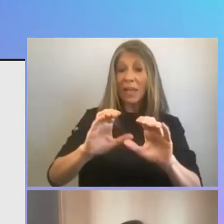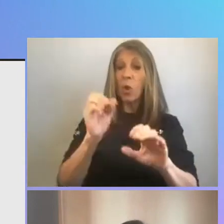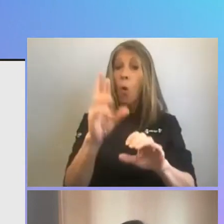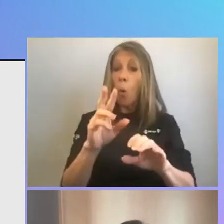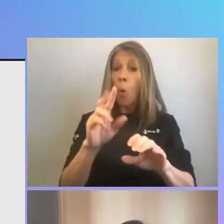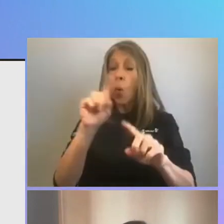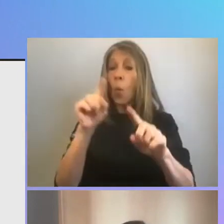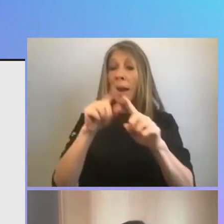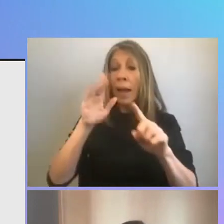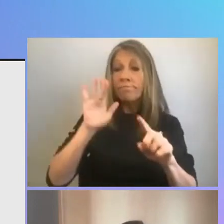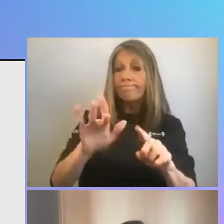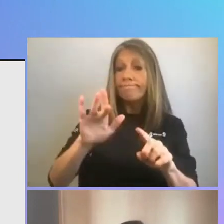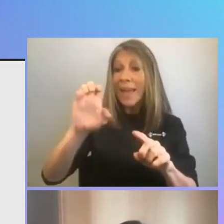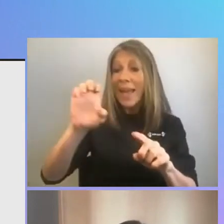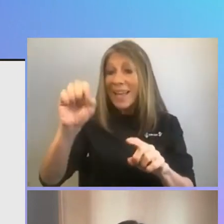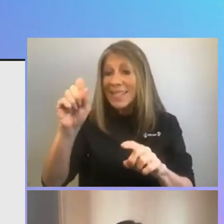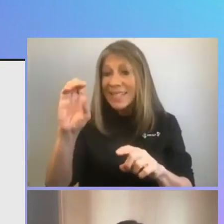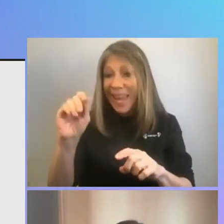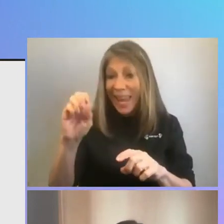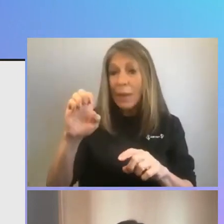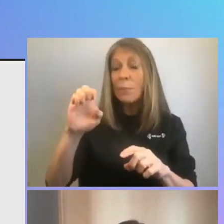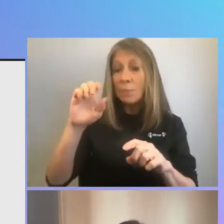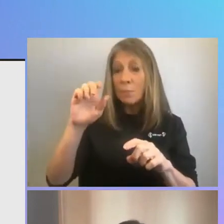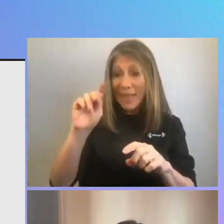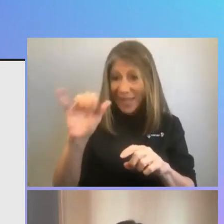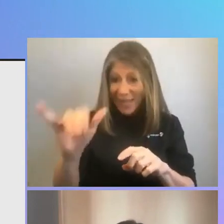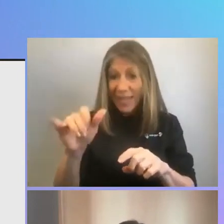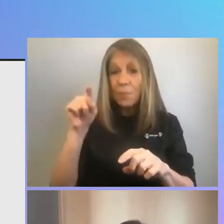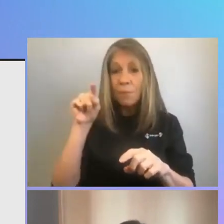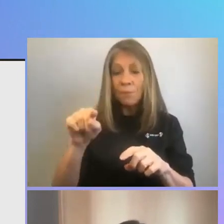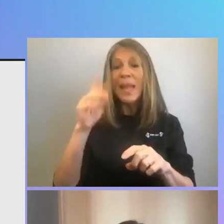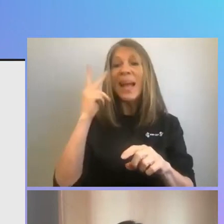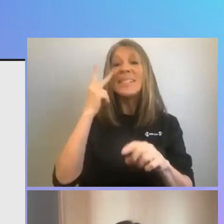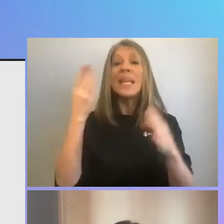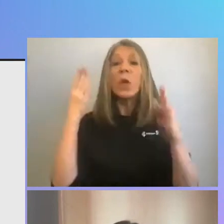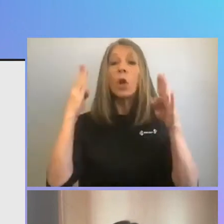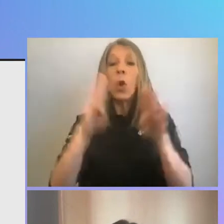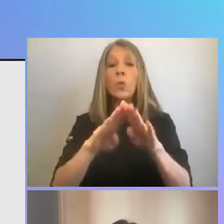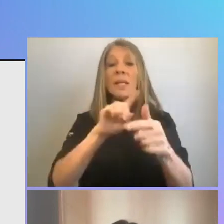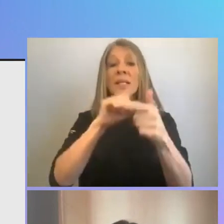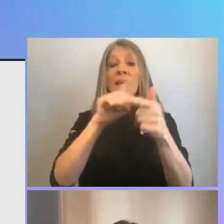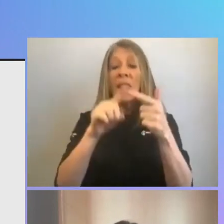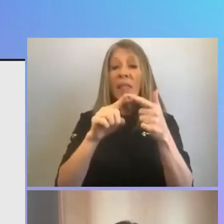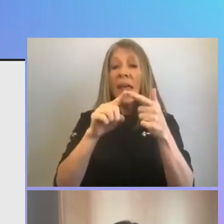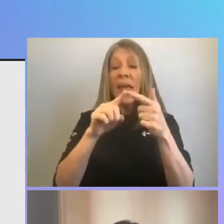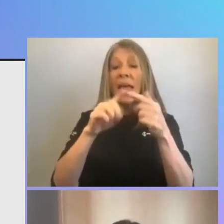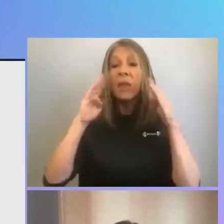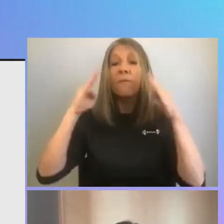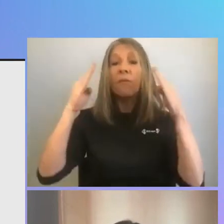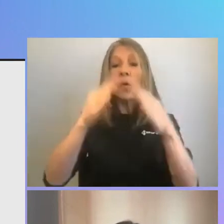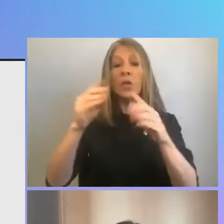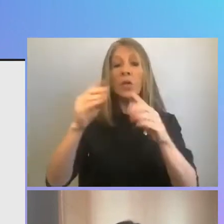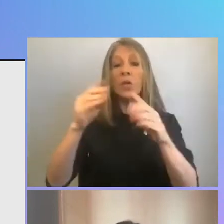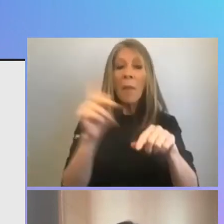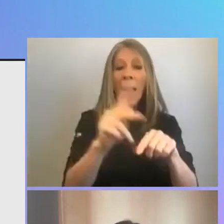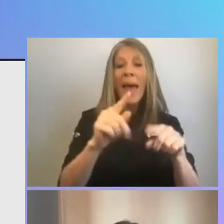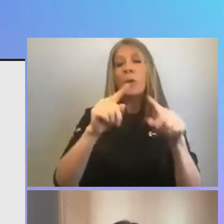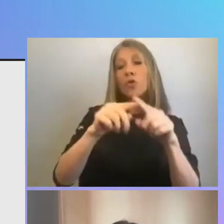press the escape key on desktop only, I see that the modal closes and I see the focus is returned to the modal trigger